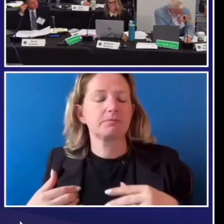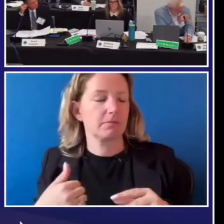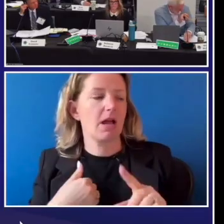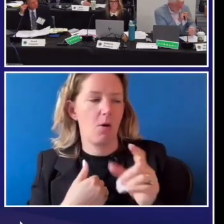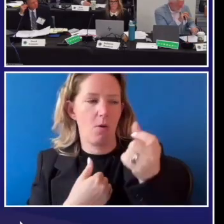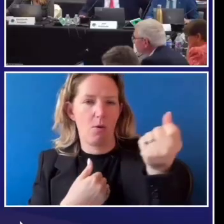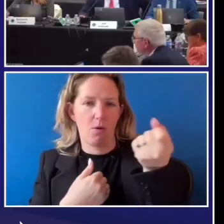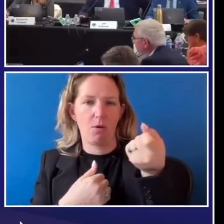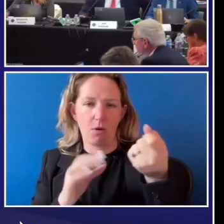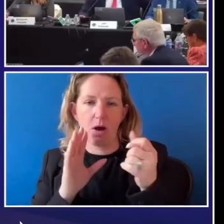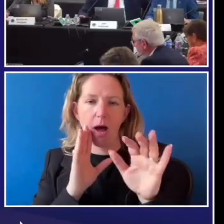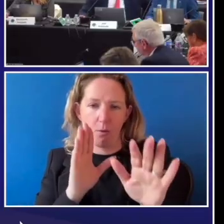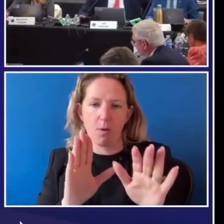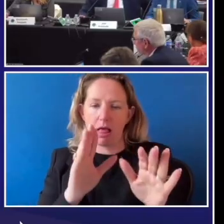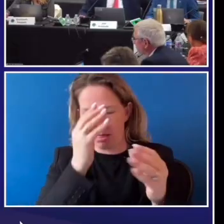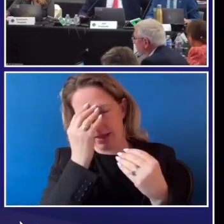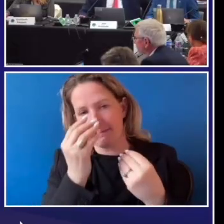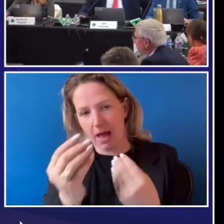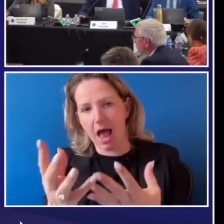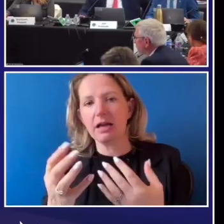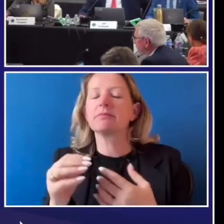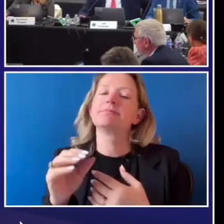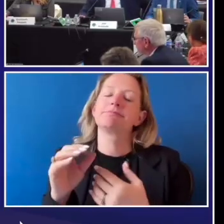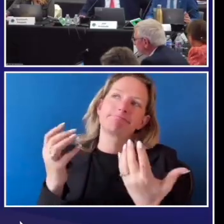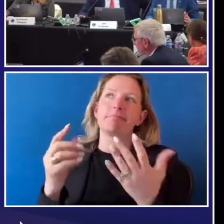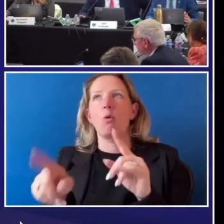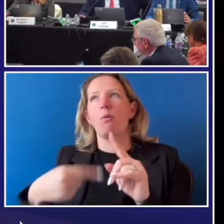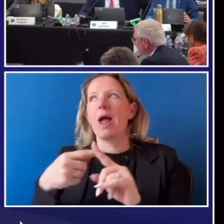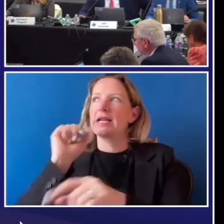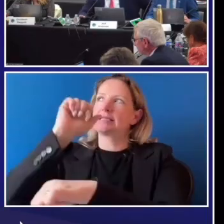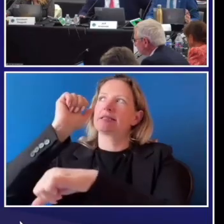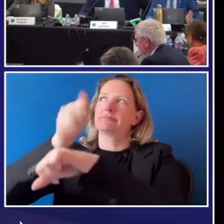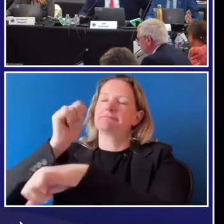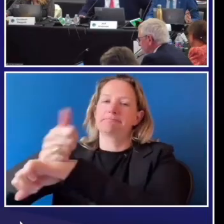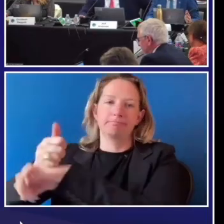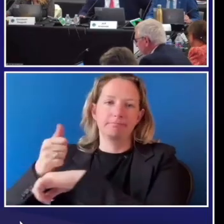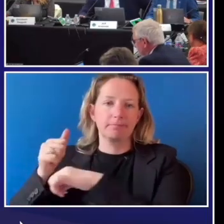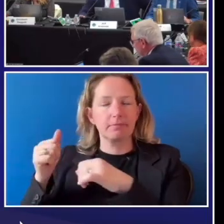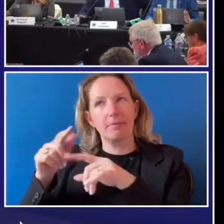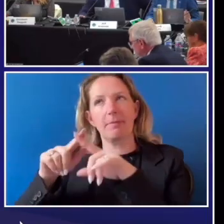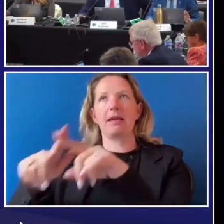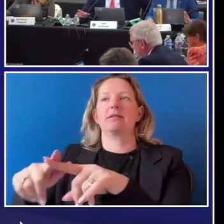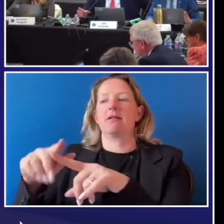Uh, with anything with case law. It's not always easy to sum up perfectly cleanly, so I want to make sure I get it correct for you.